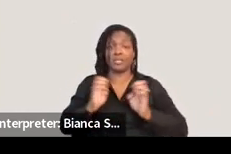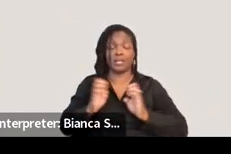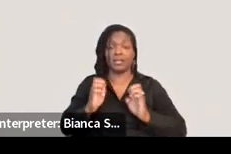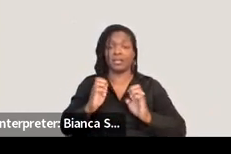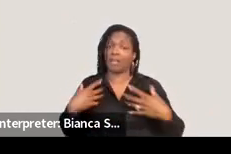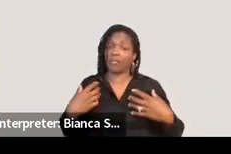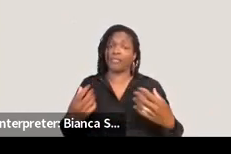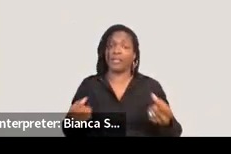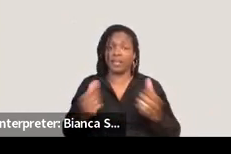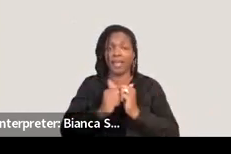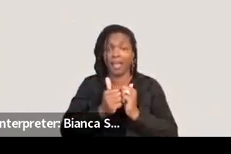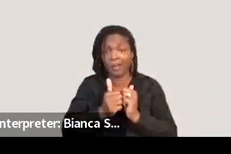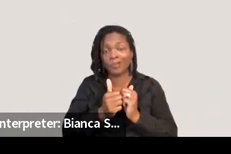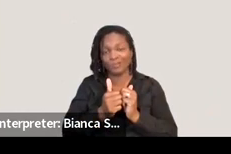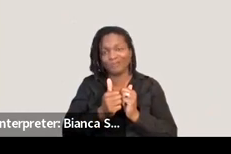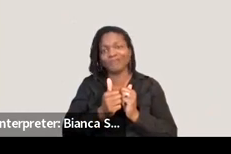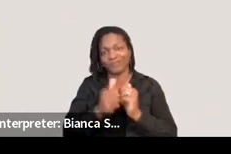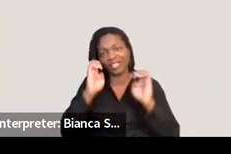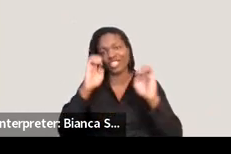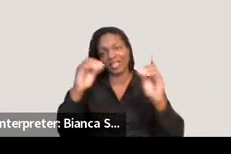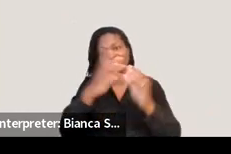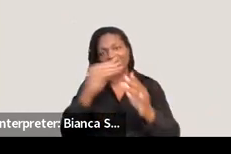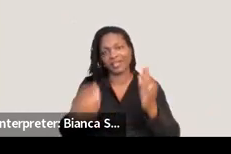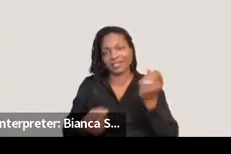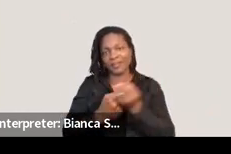Providing a motionally supportive environment. Helping each other, reminding each other that we are a community and we are all working together.